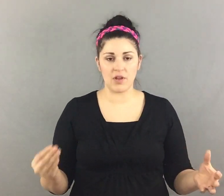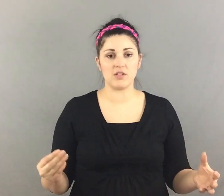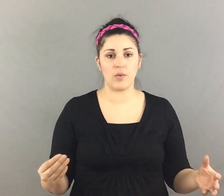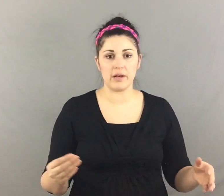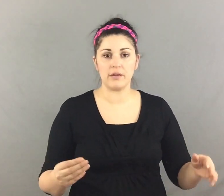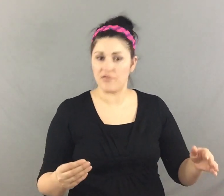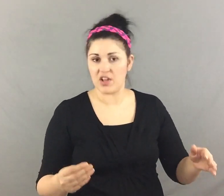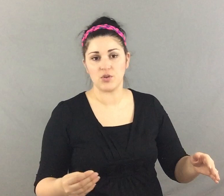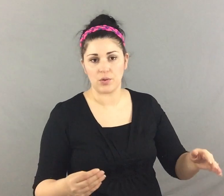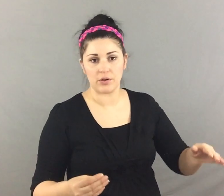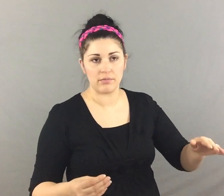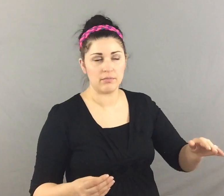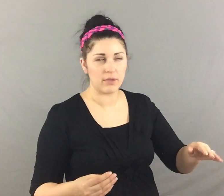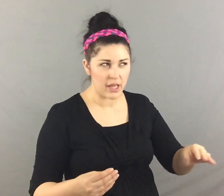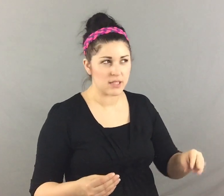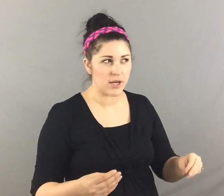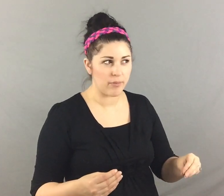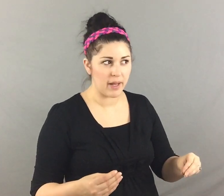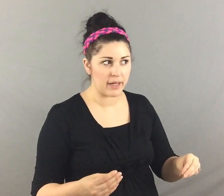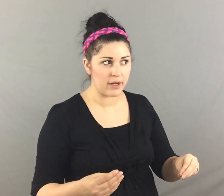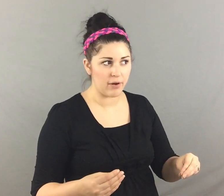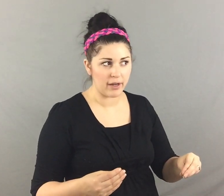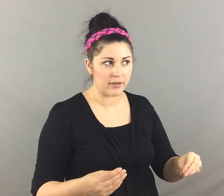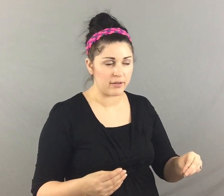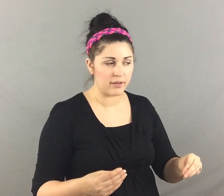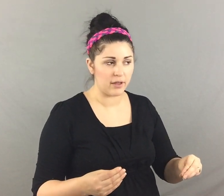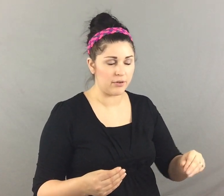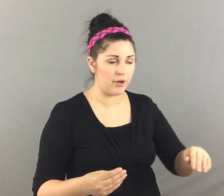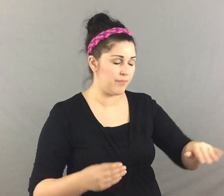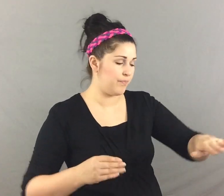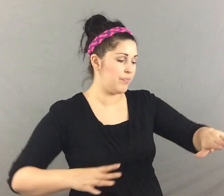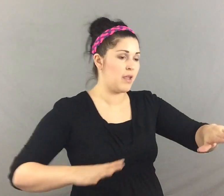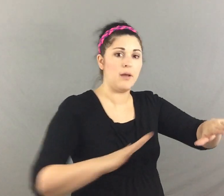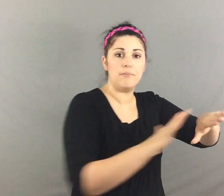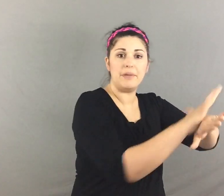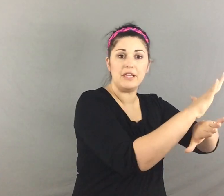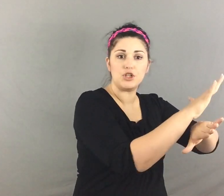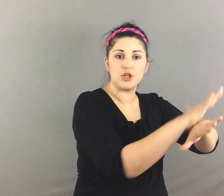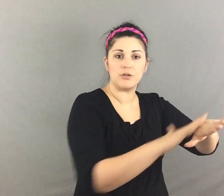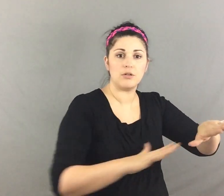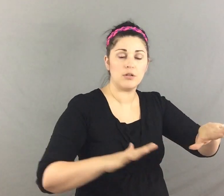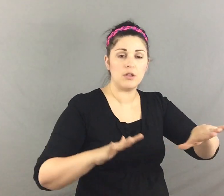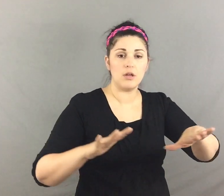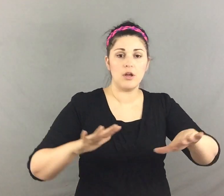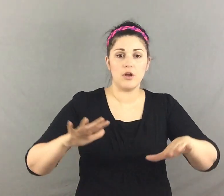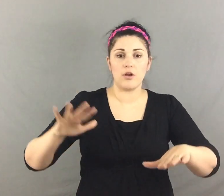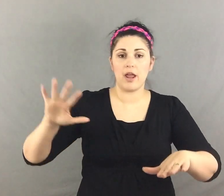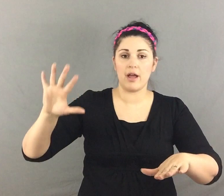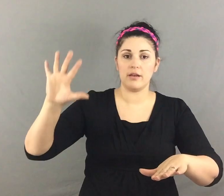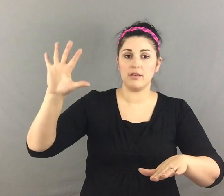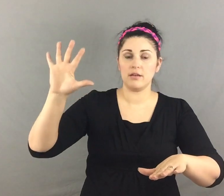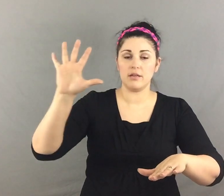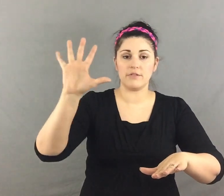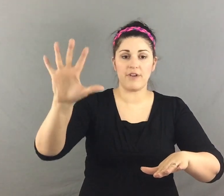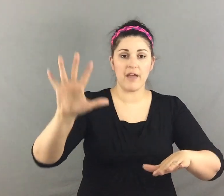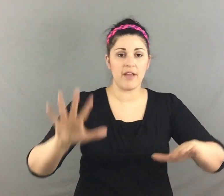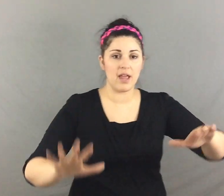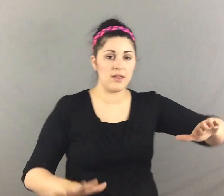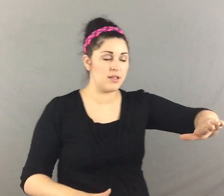If that's the way, if that's a word that is that grammatically correct? I Dunno. Beach. Your hand is a five hand.